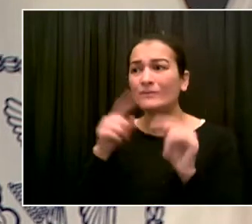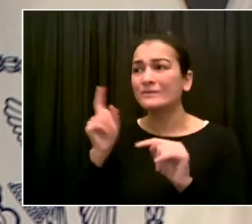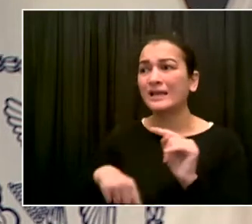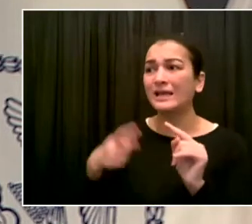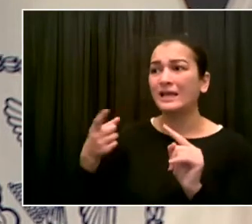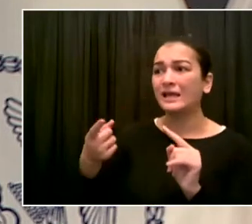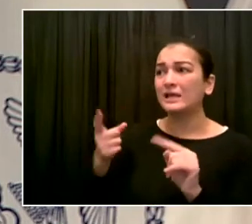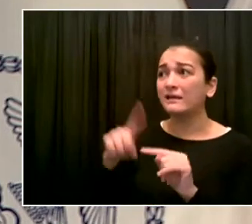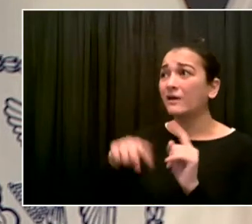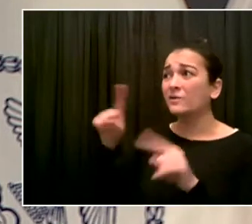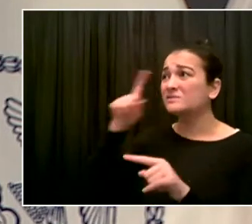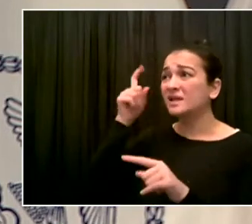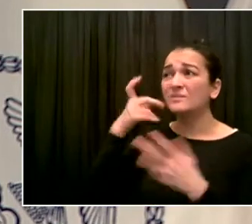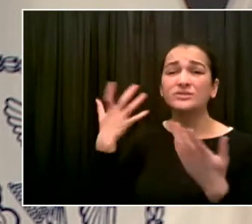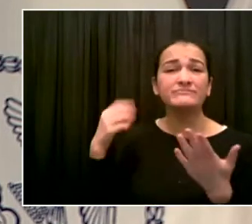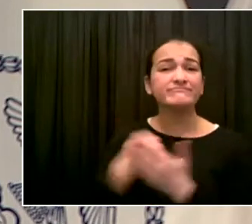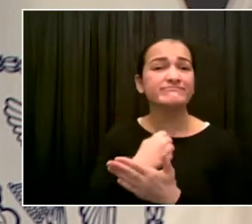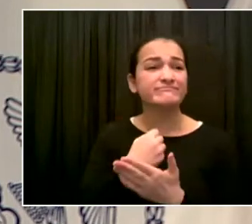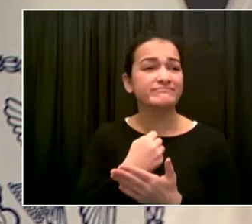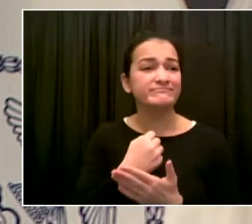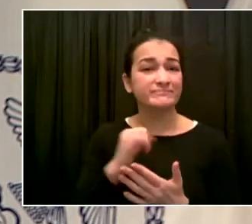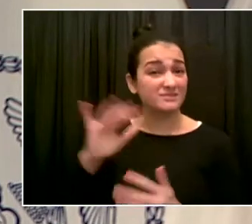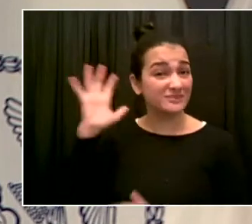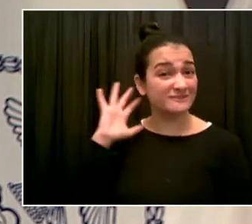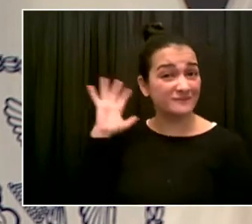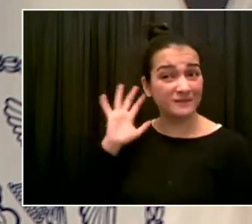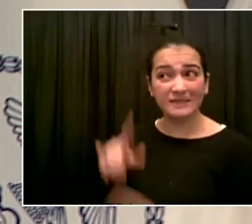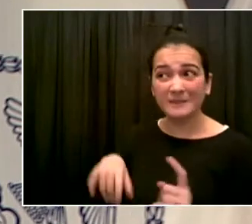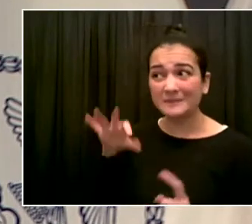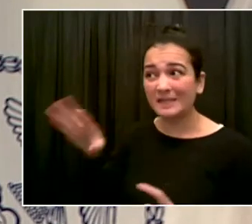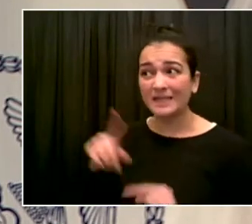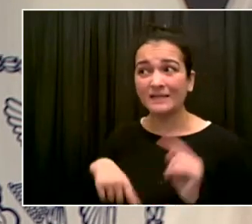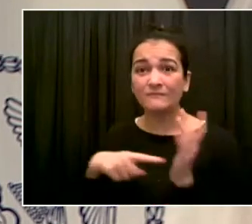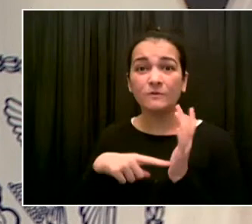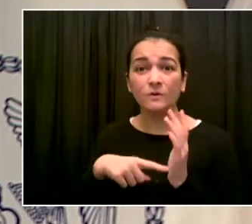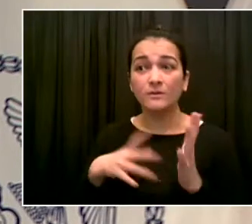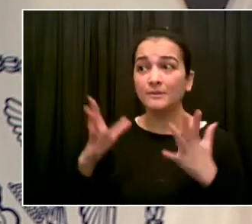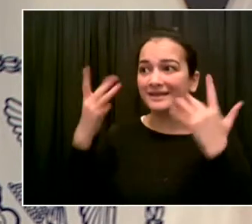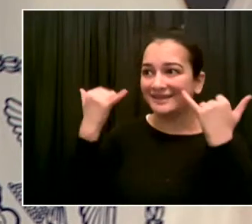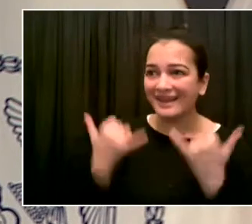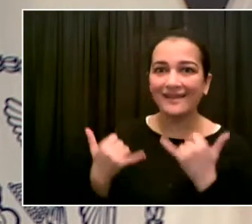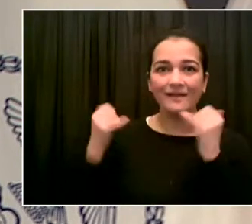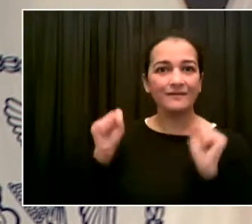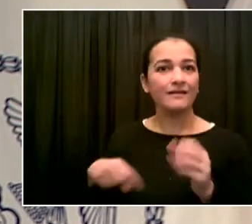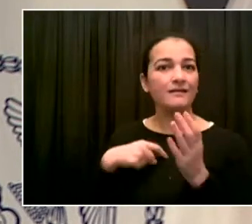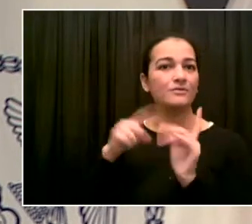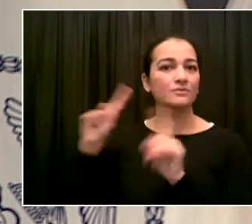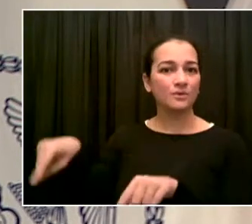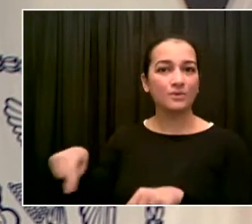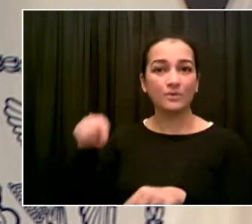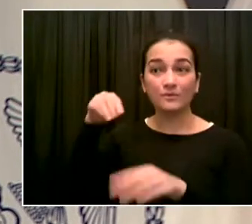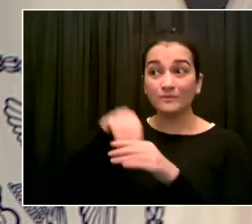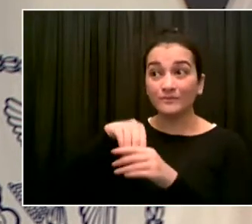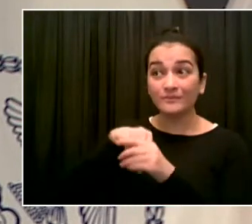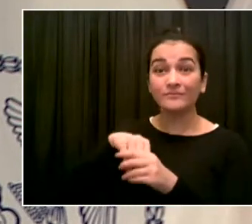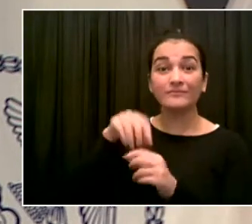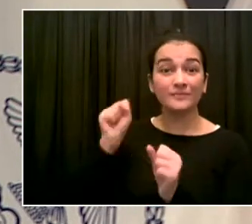INCLUDING LOW INCOME FAMILIES.